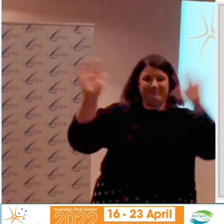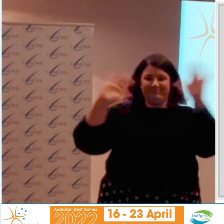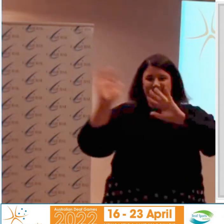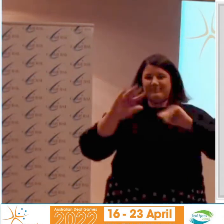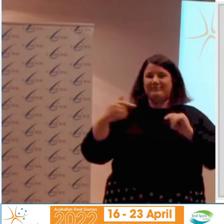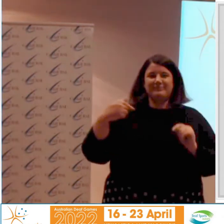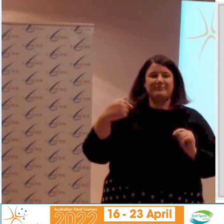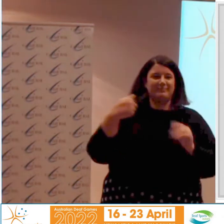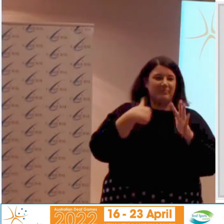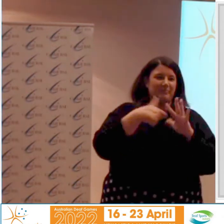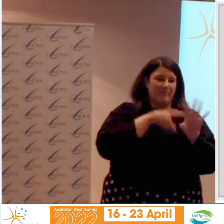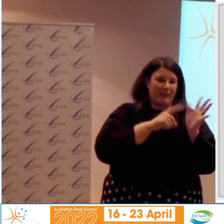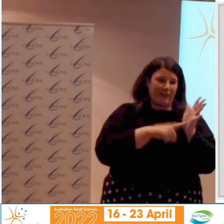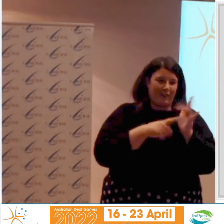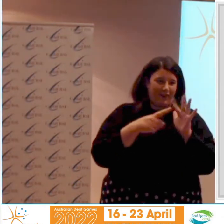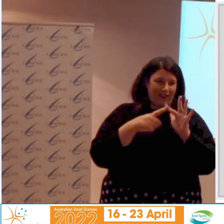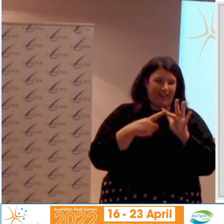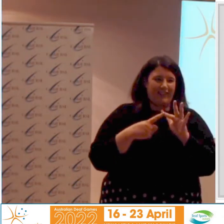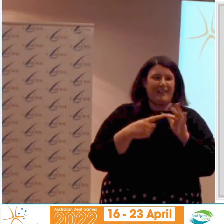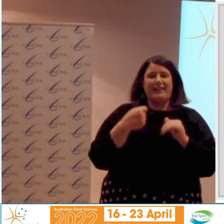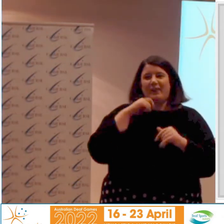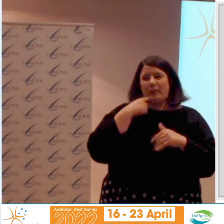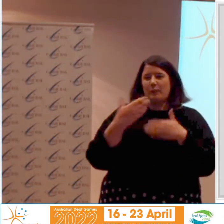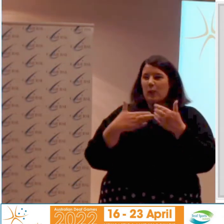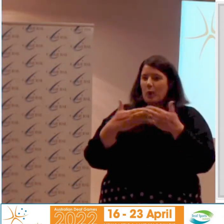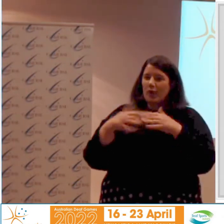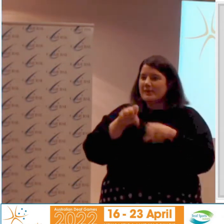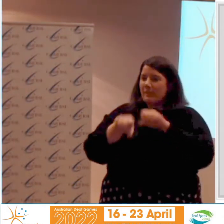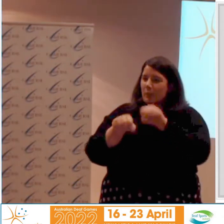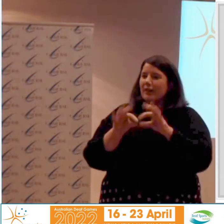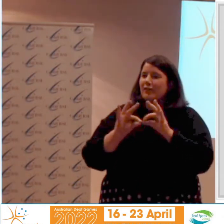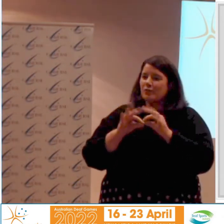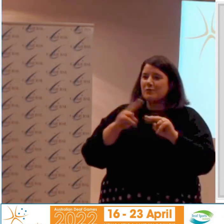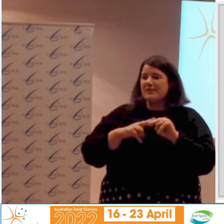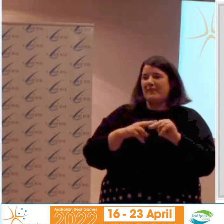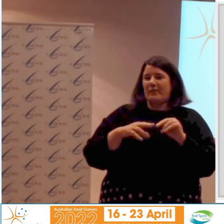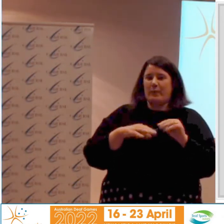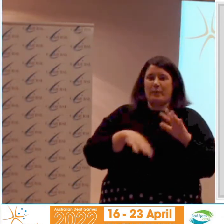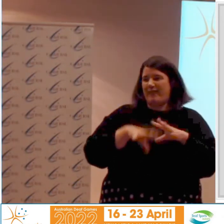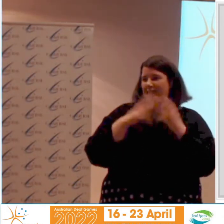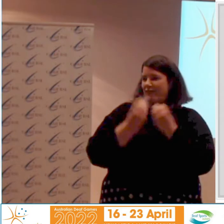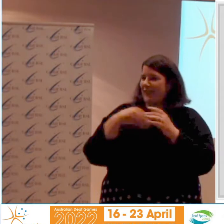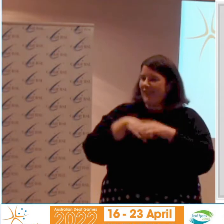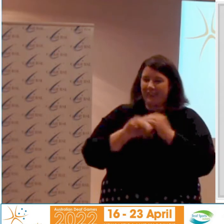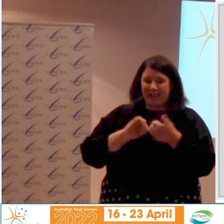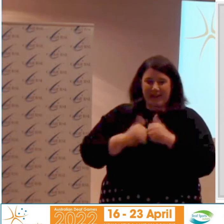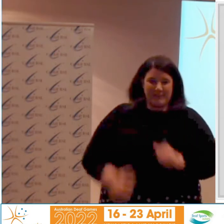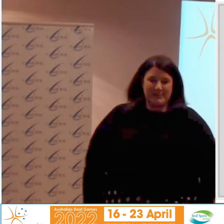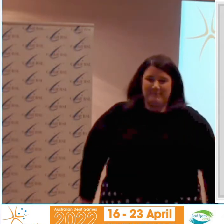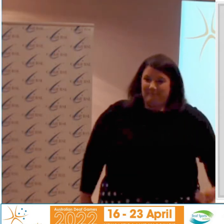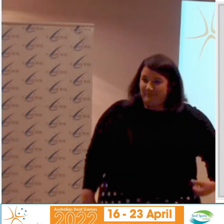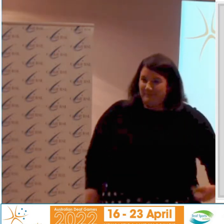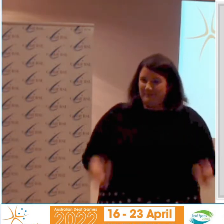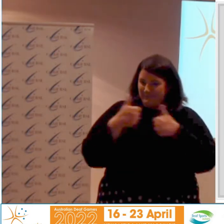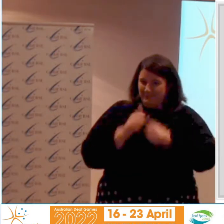hi everyone my name is Kylie and I will be organising the interpreters for the events throughout the games